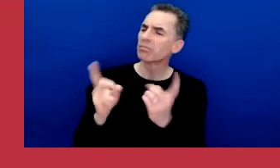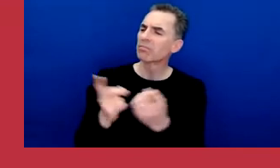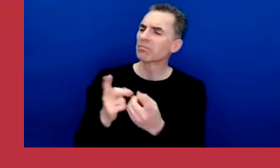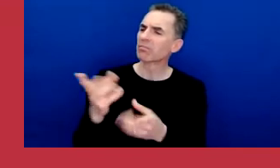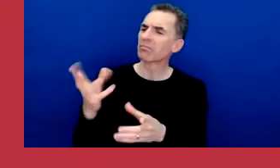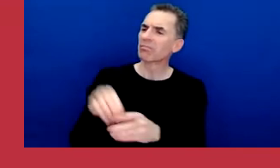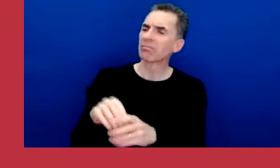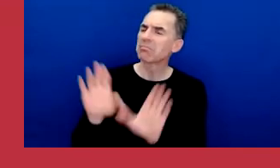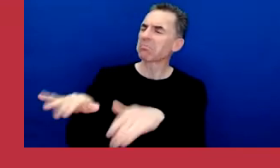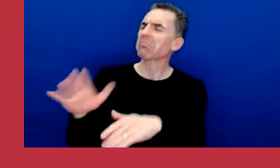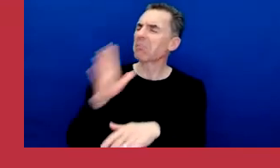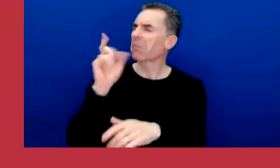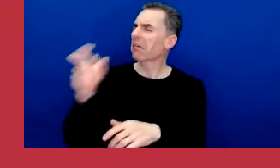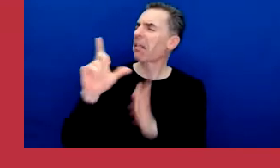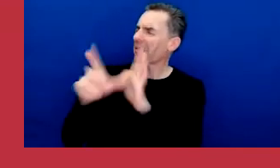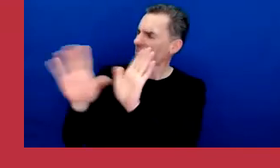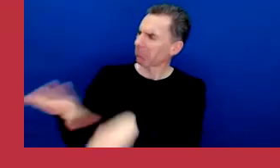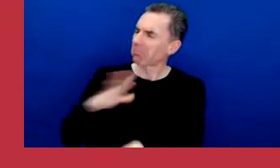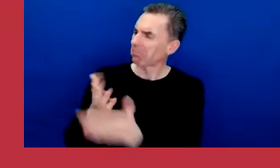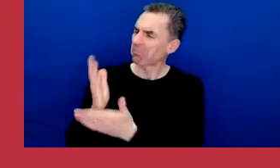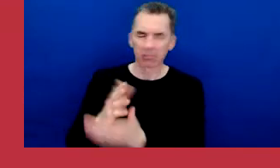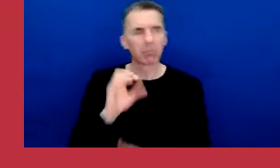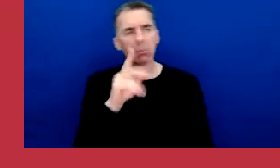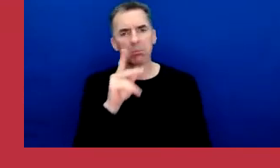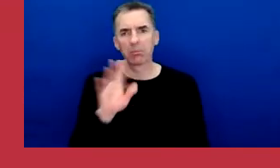That's OK. We'll give it to her. OK, what division is she in